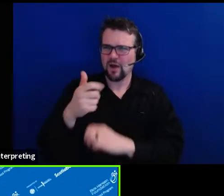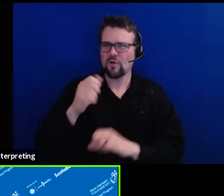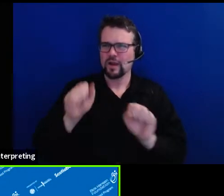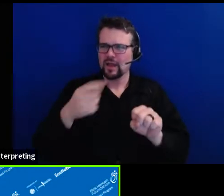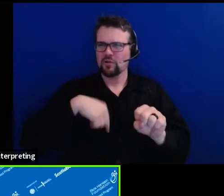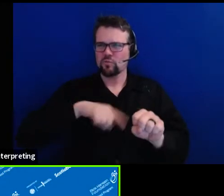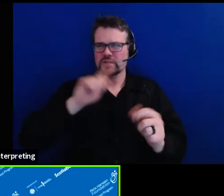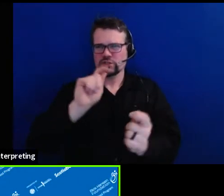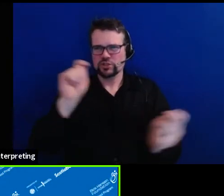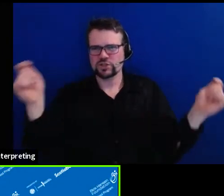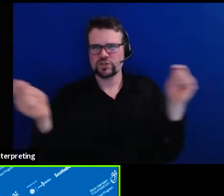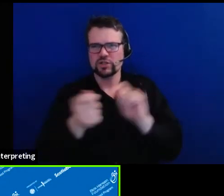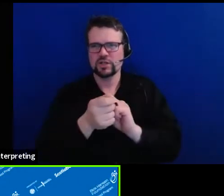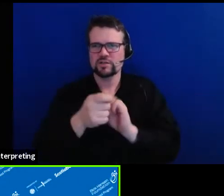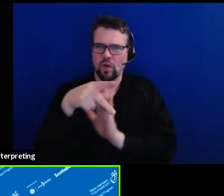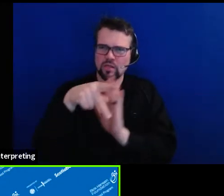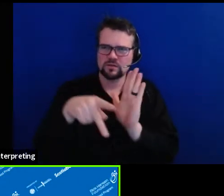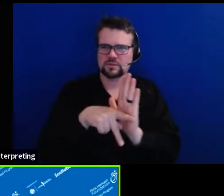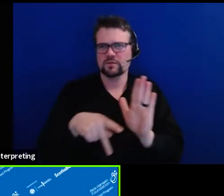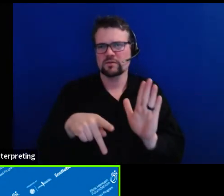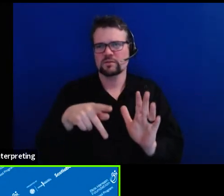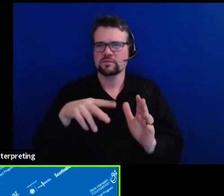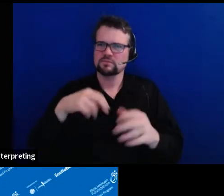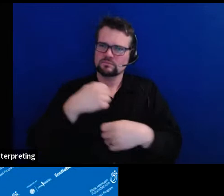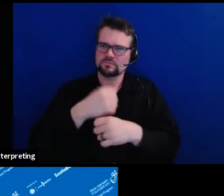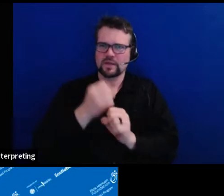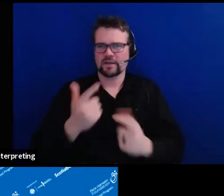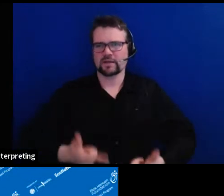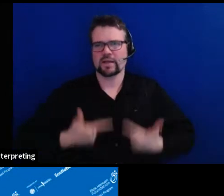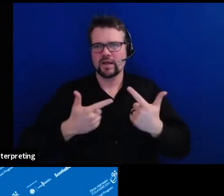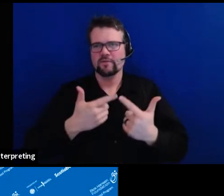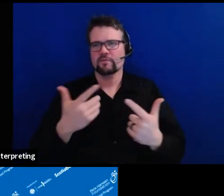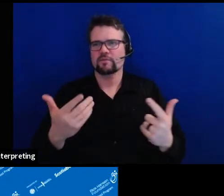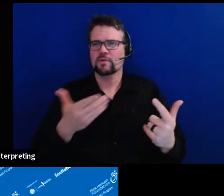INCLUSIVE SOCIETY? >> THAT'S A GOOD -- HI, NANCY.